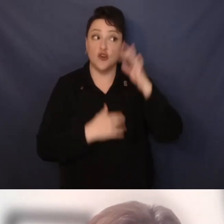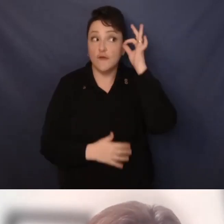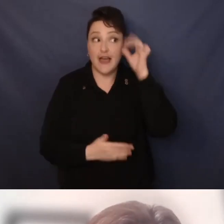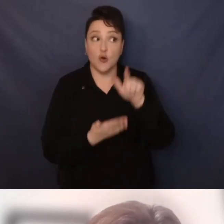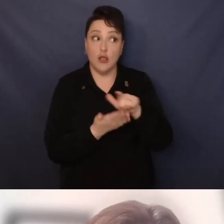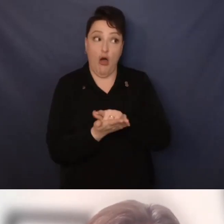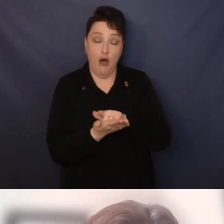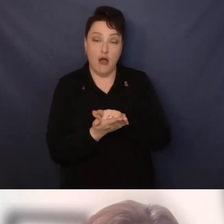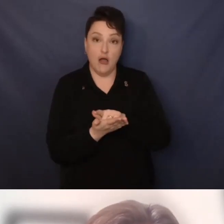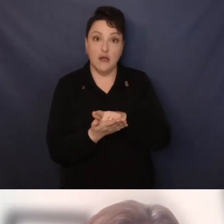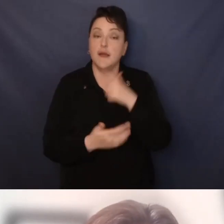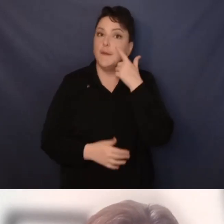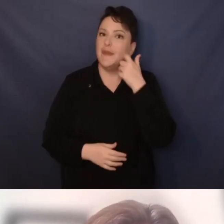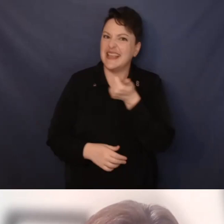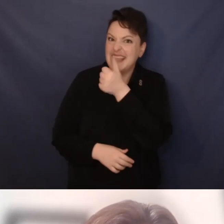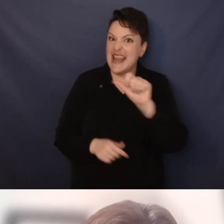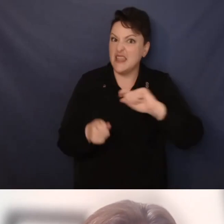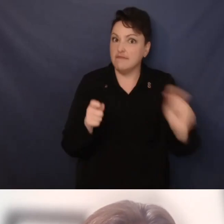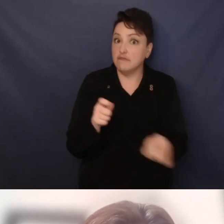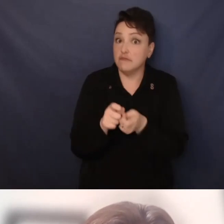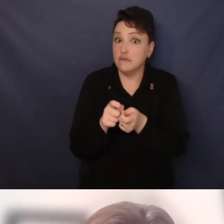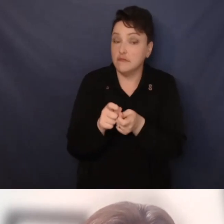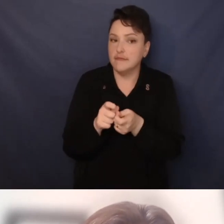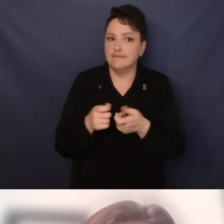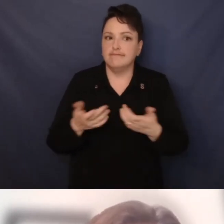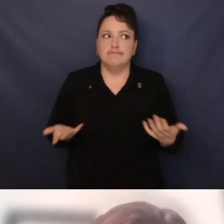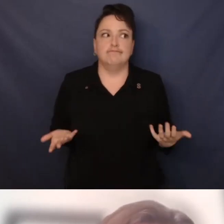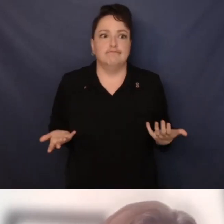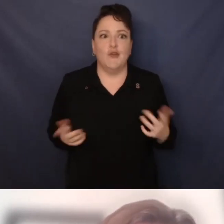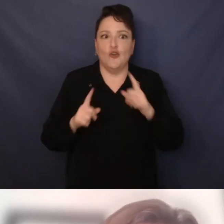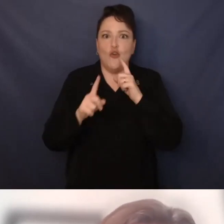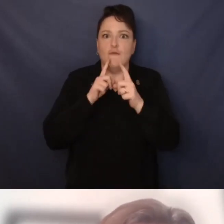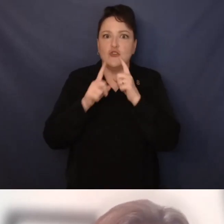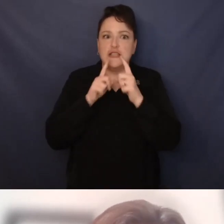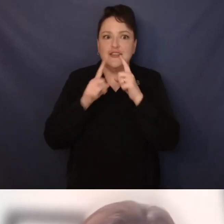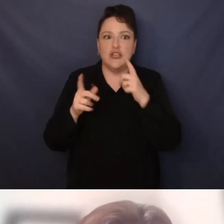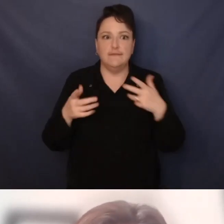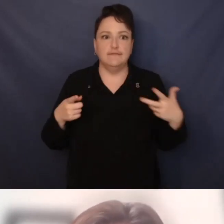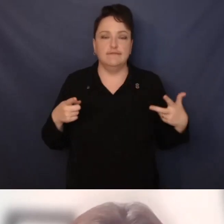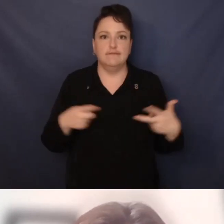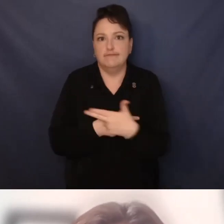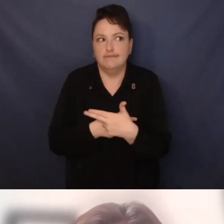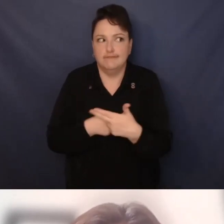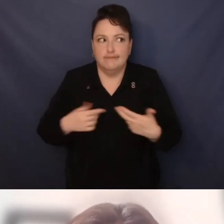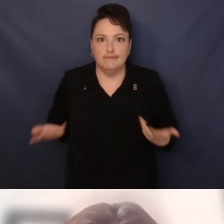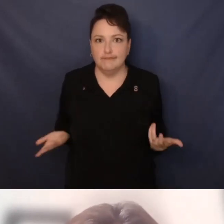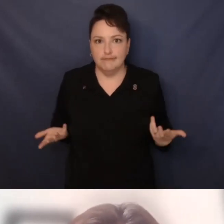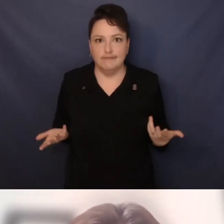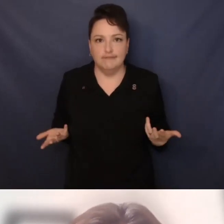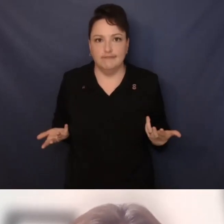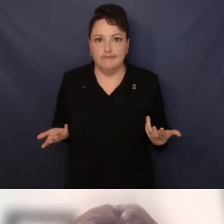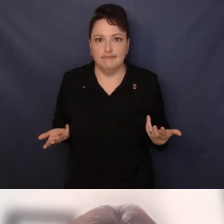you can't have much more of a conversation, at that point. You know. But once -- and I feel like